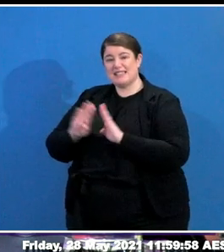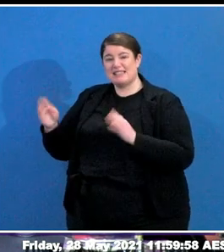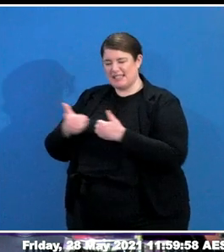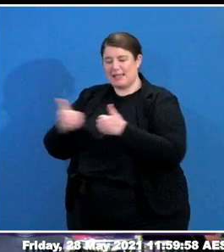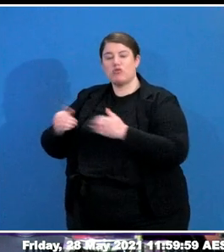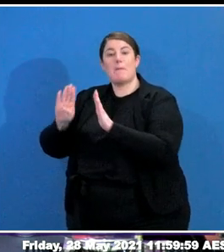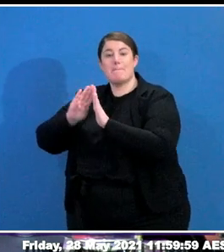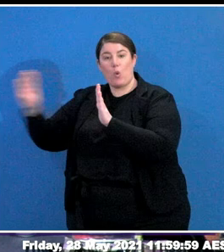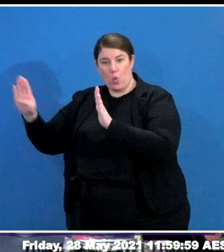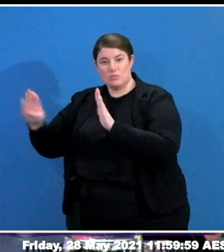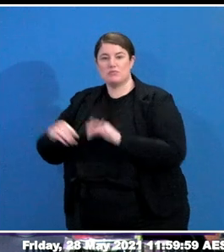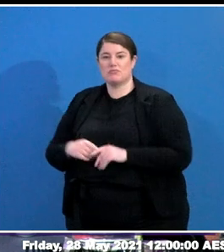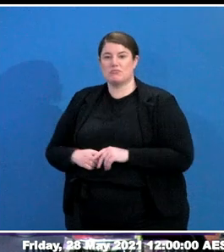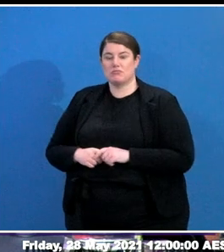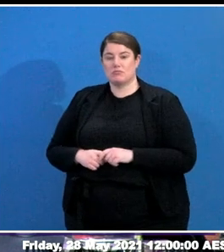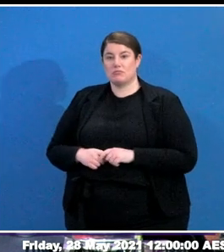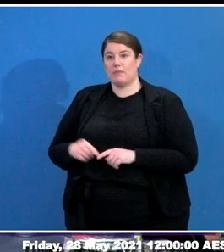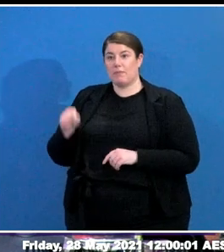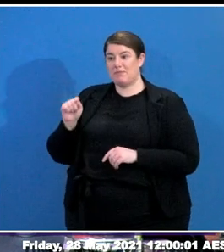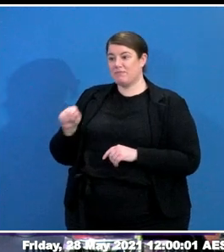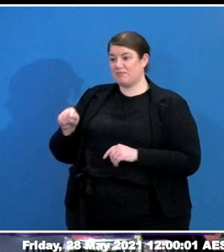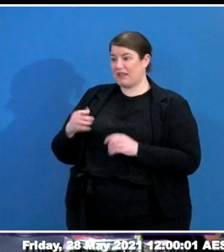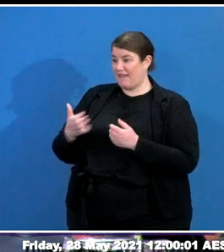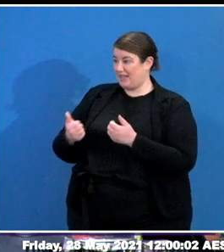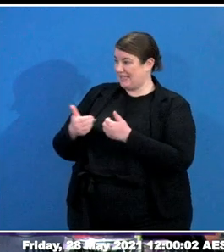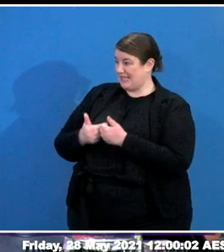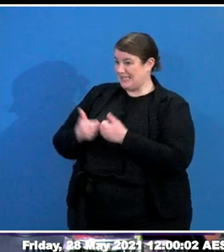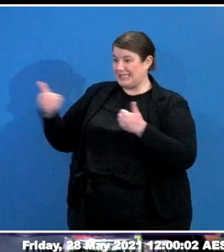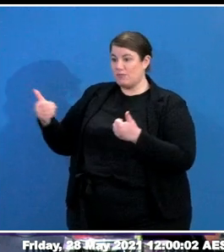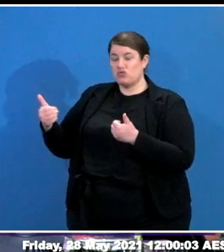and, yes, the idea of having that separate is so that there isn't a